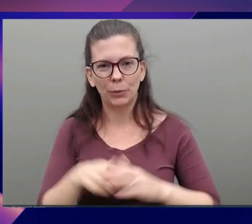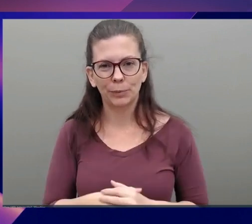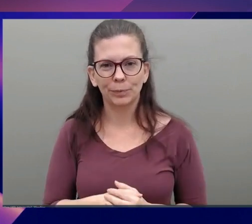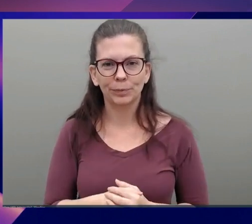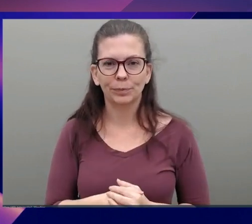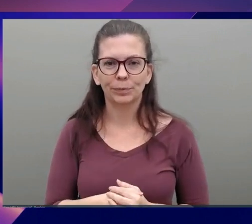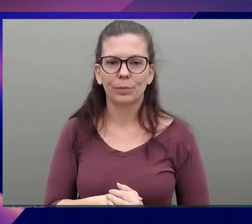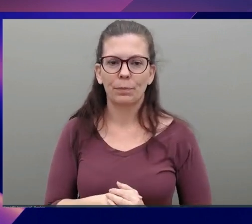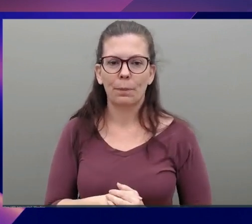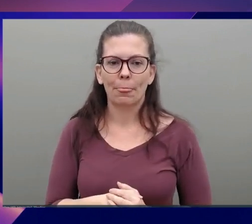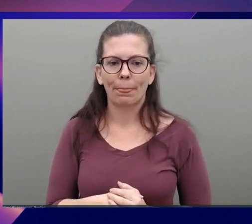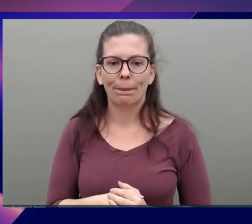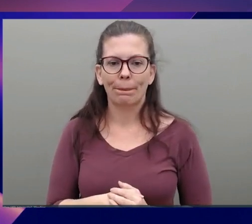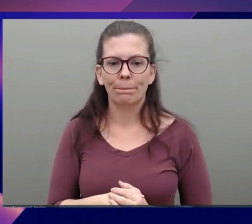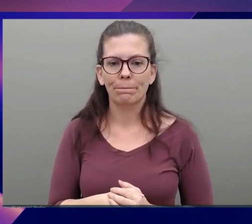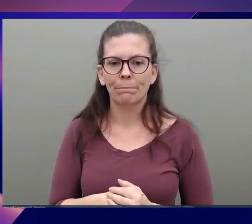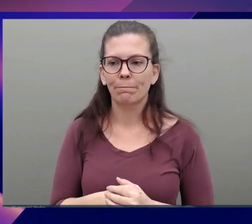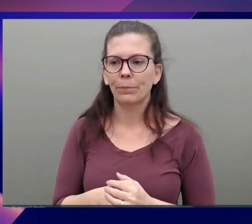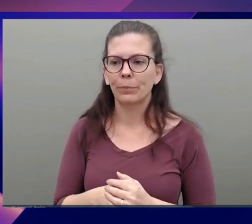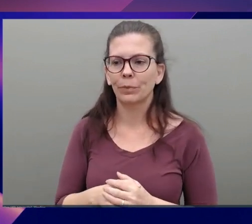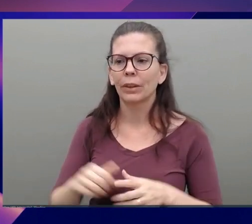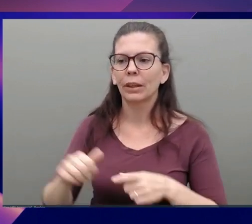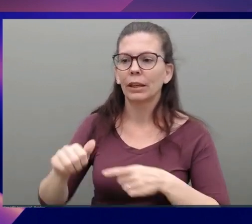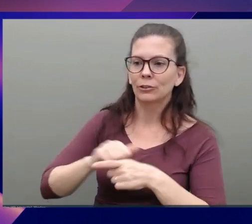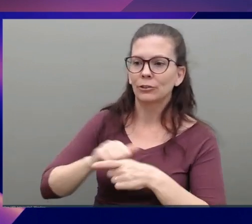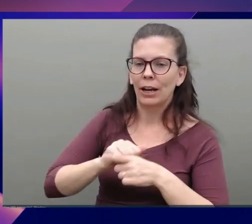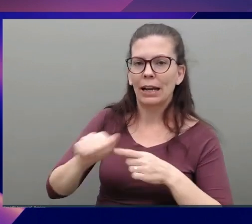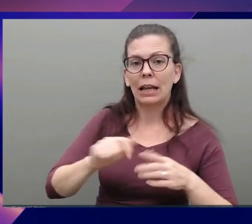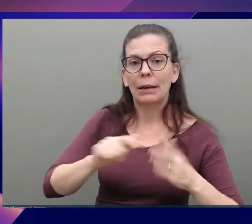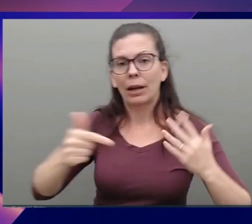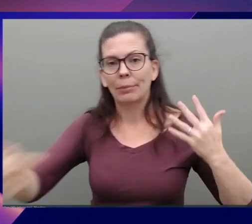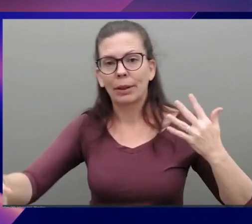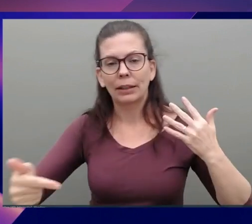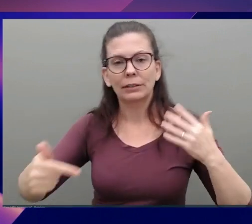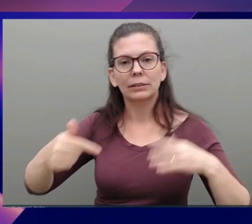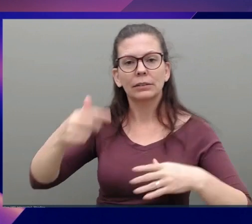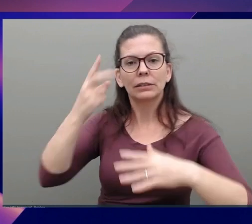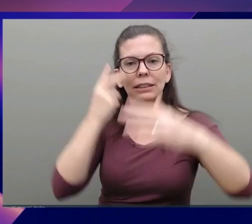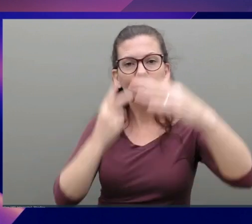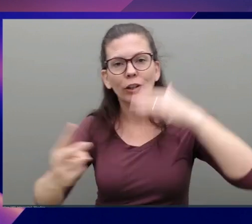[Narrator] Training pipelines, inference pipelines, and a set of validation tests. In this video,